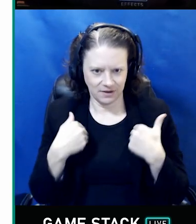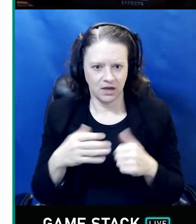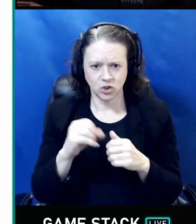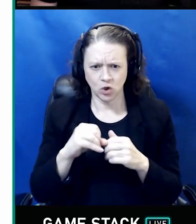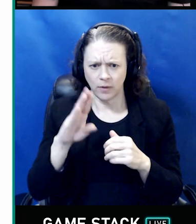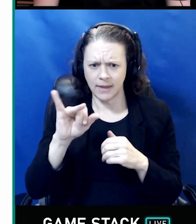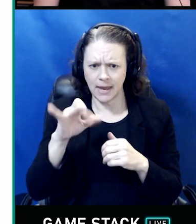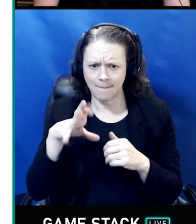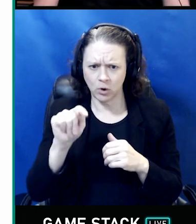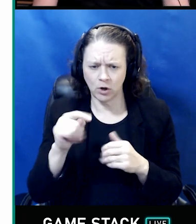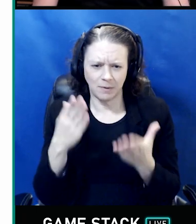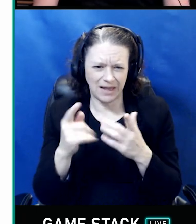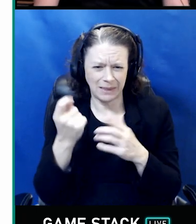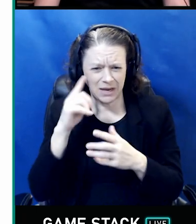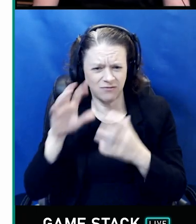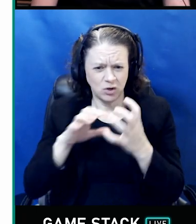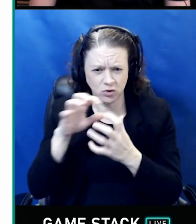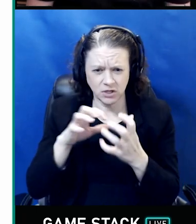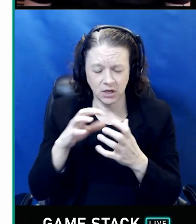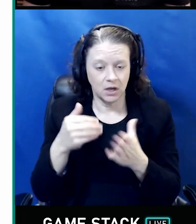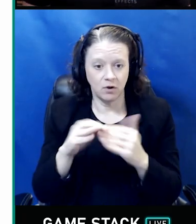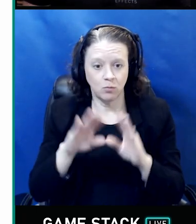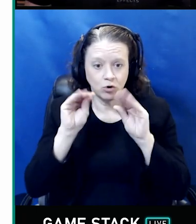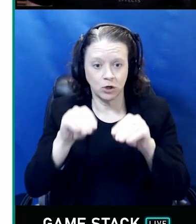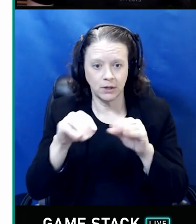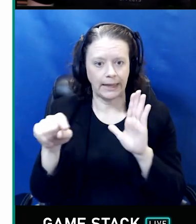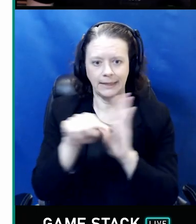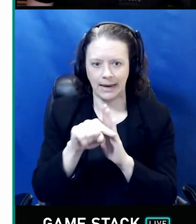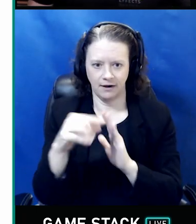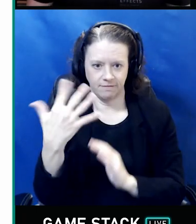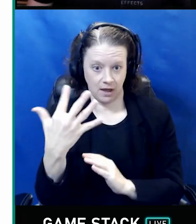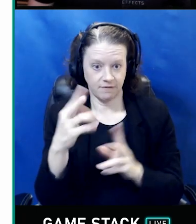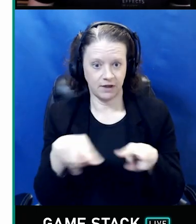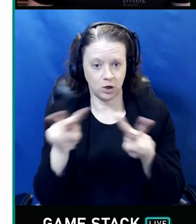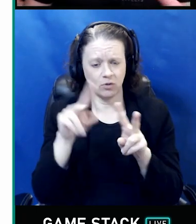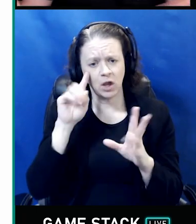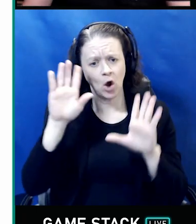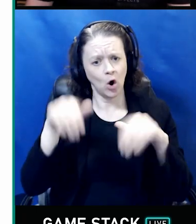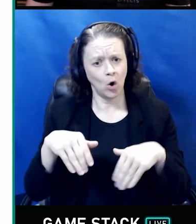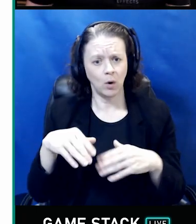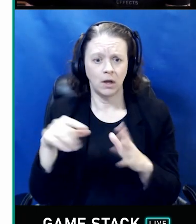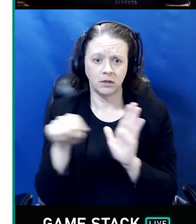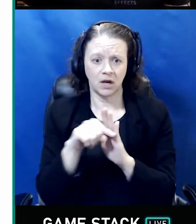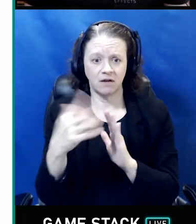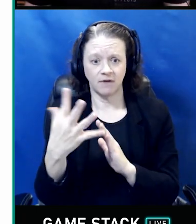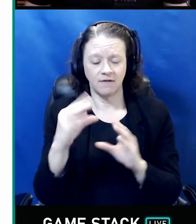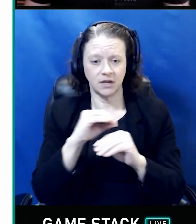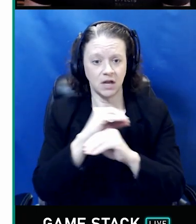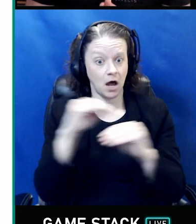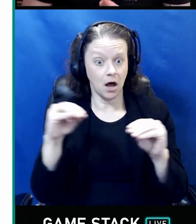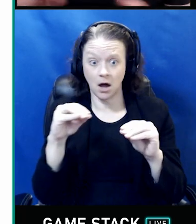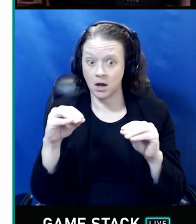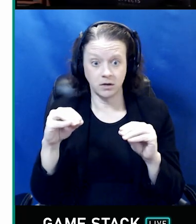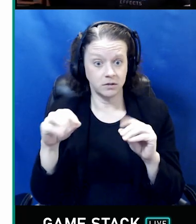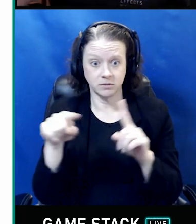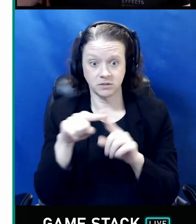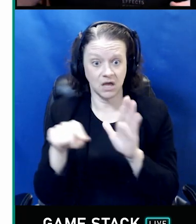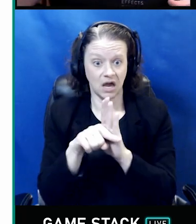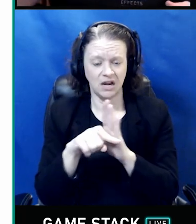is that if you put in a -5 value you might think "OK negative 5 in an unsigned integer is way more than 255, so it's going to be 255."